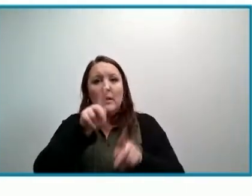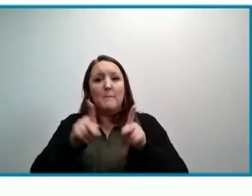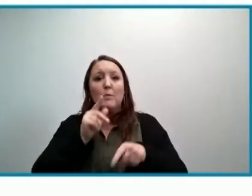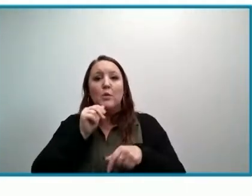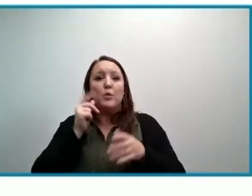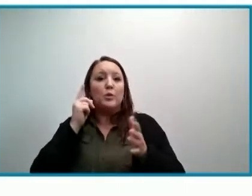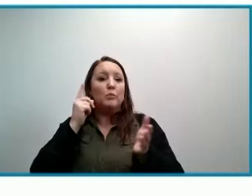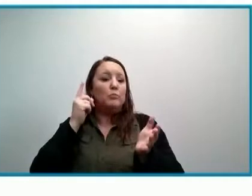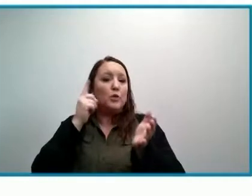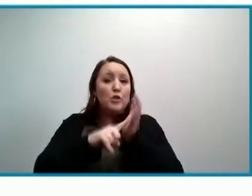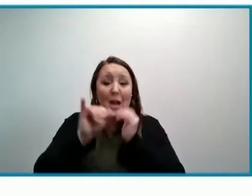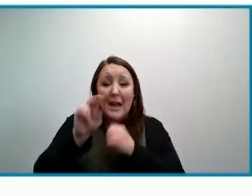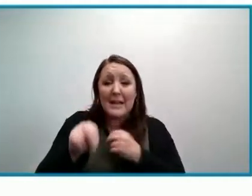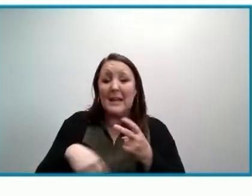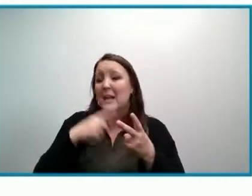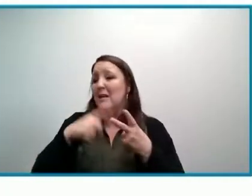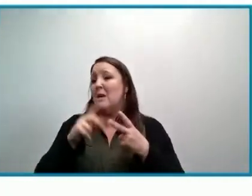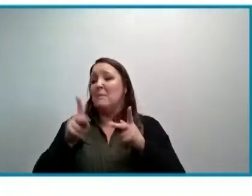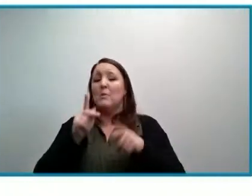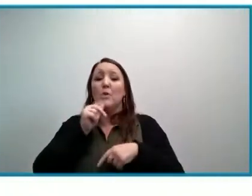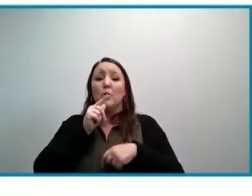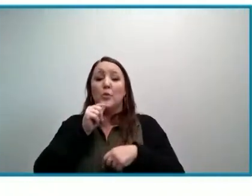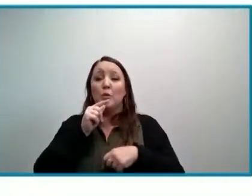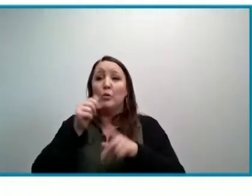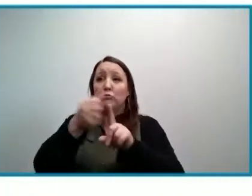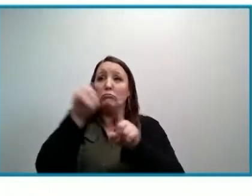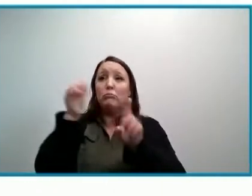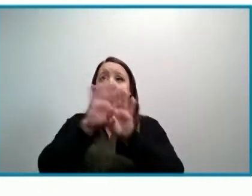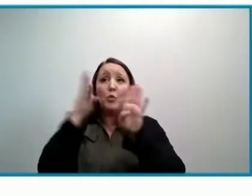the people who, you know, open the door for us, you know, um,